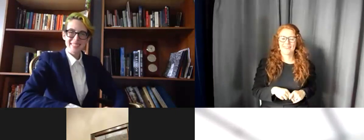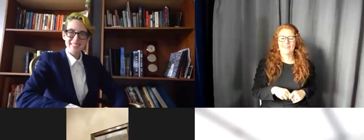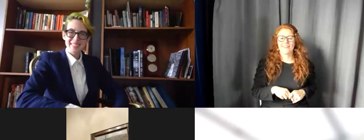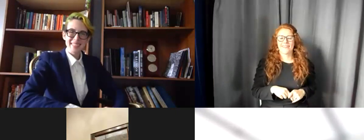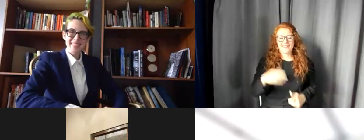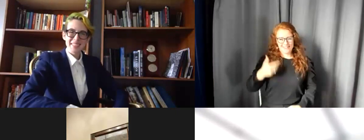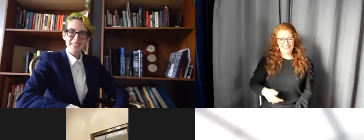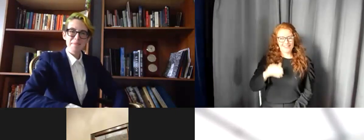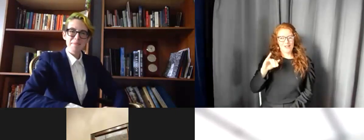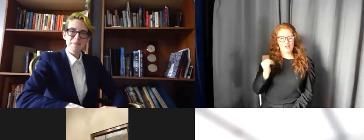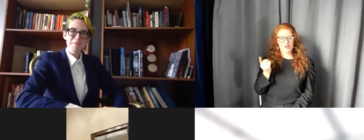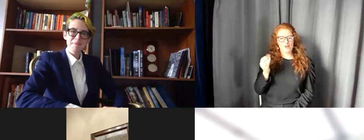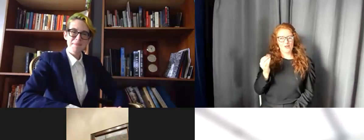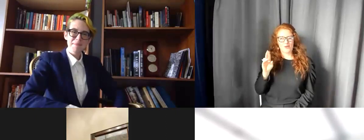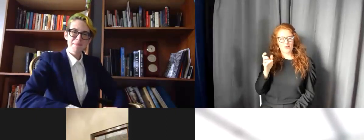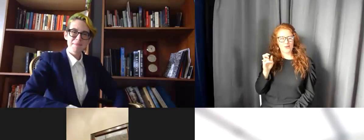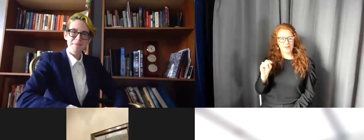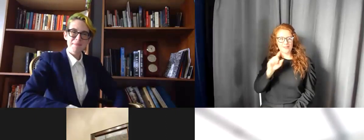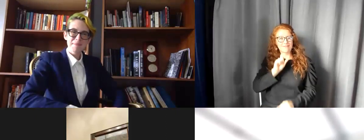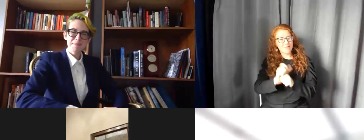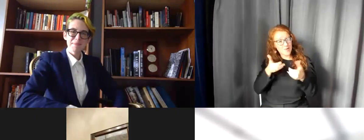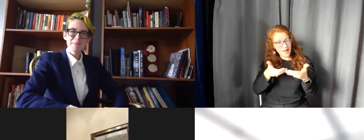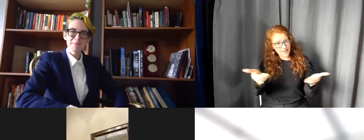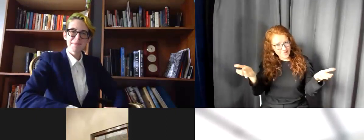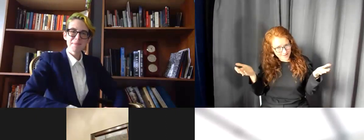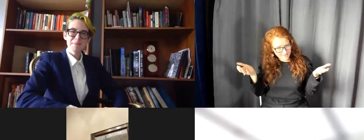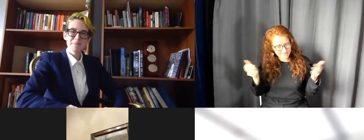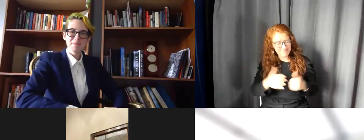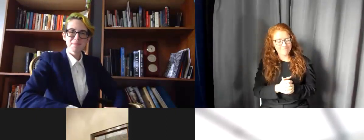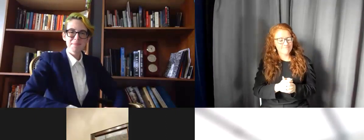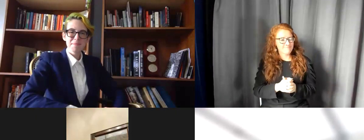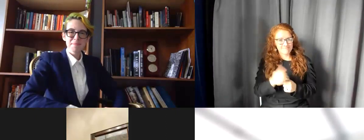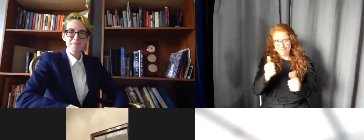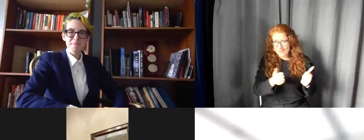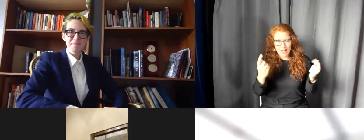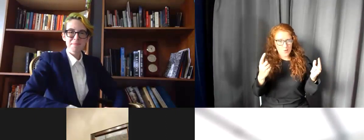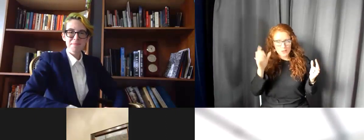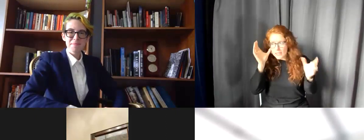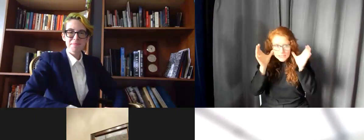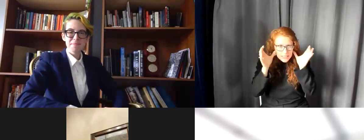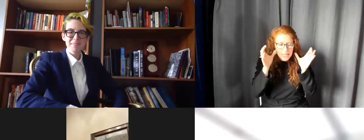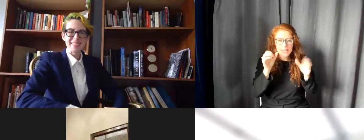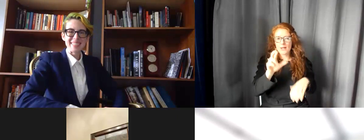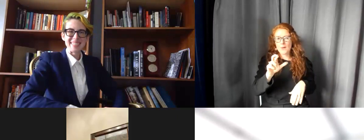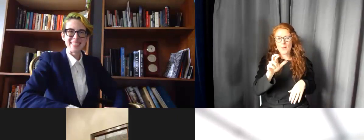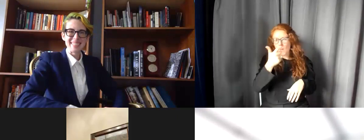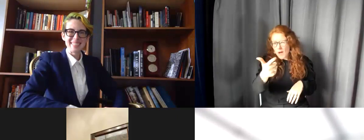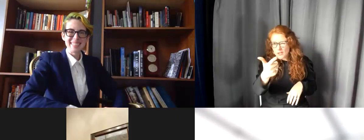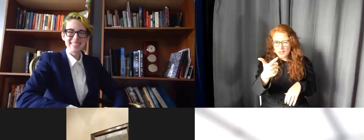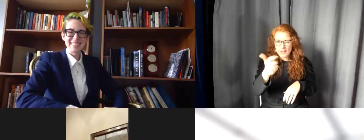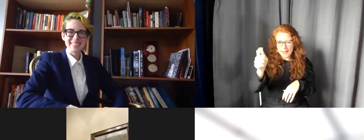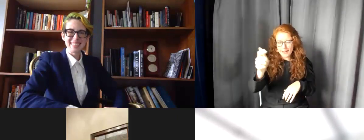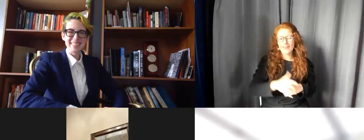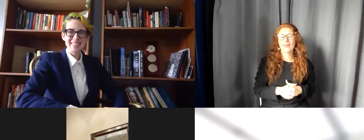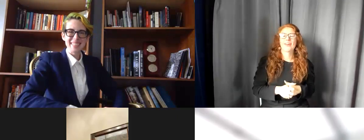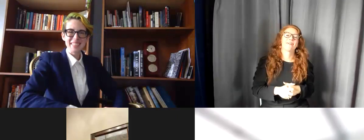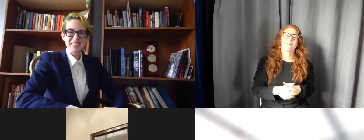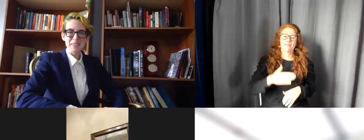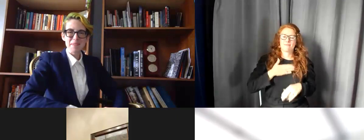Jordan Radford: welcome. Everyone who is listening, and who might. you know, listen not live later. My name is Jordan Radford.